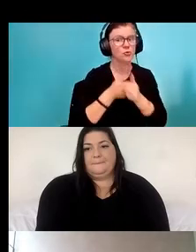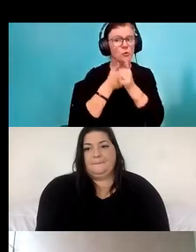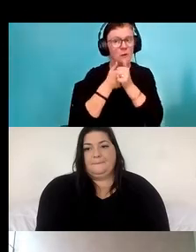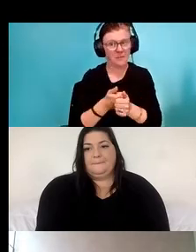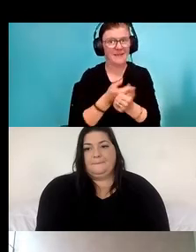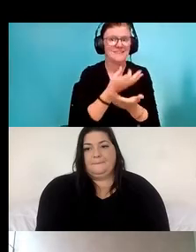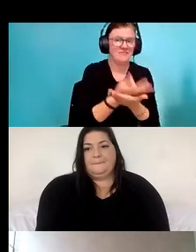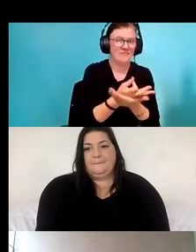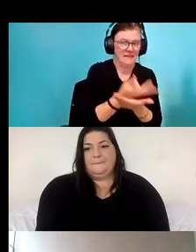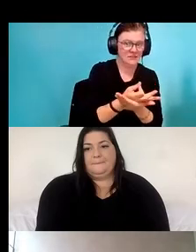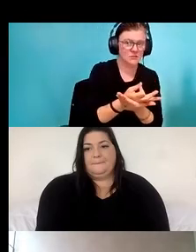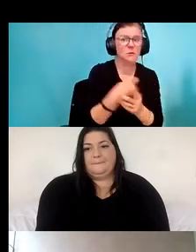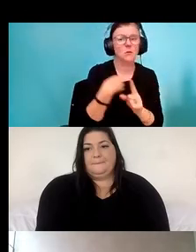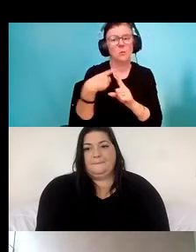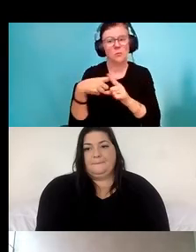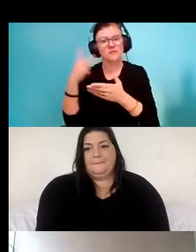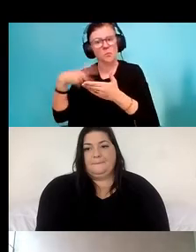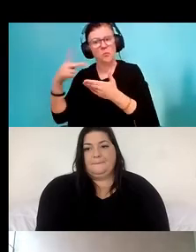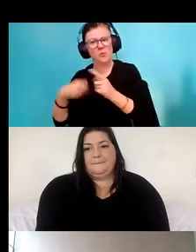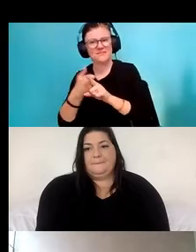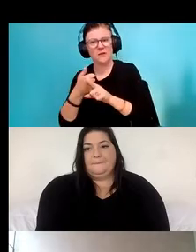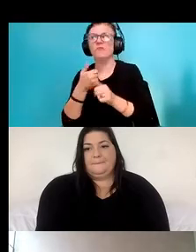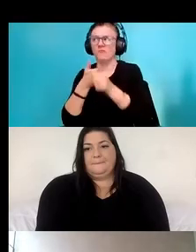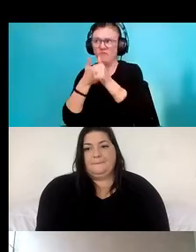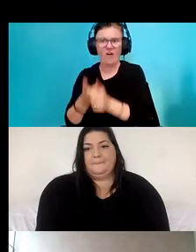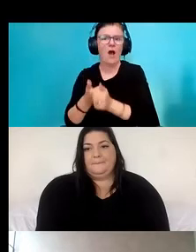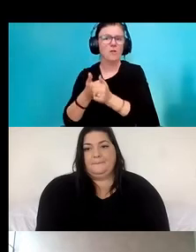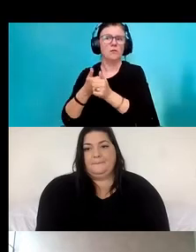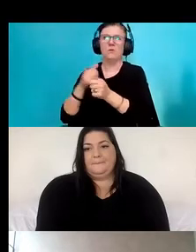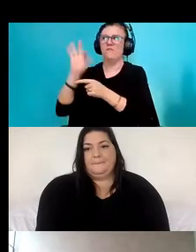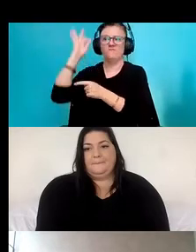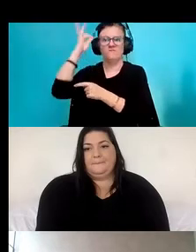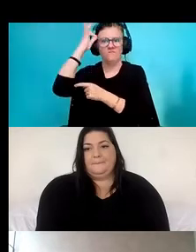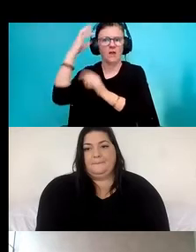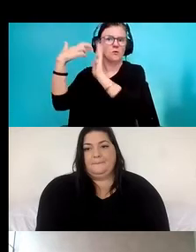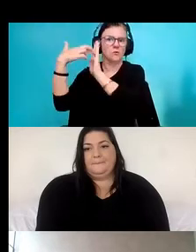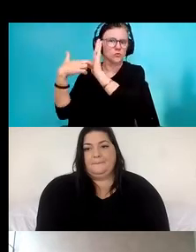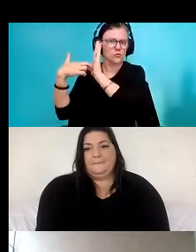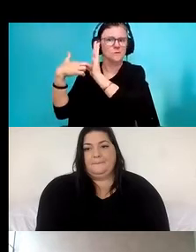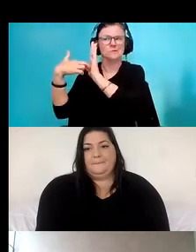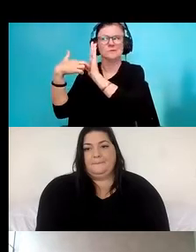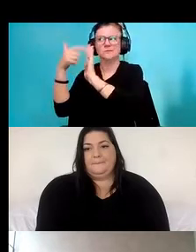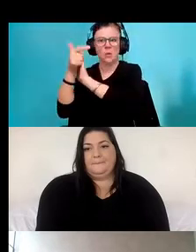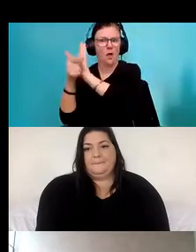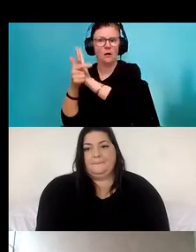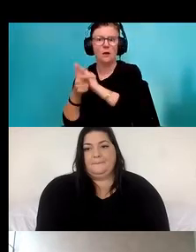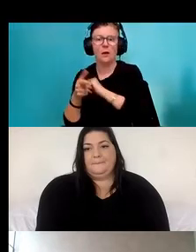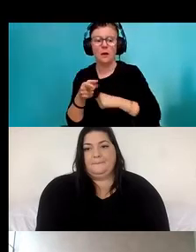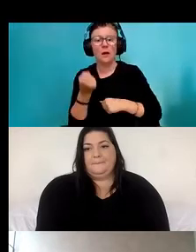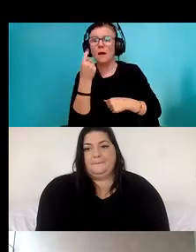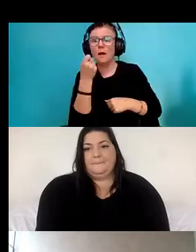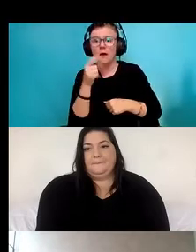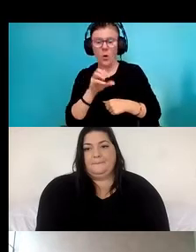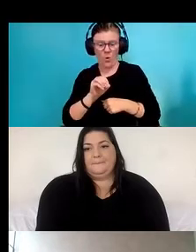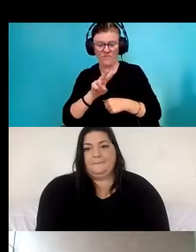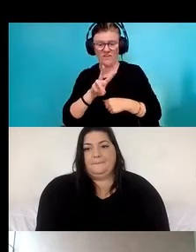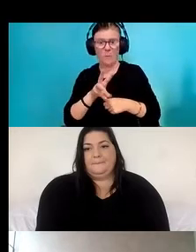and programmatically. They're in no way out to get you, and by and large, most problems or issues